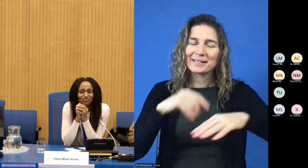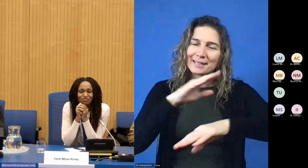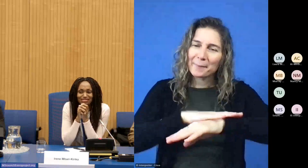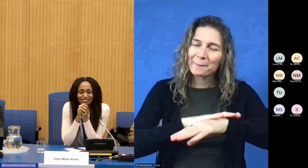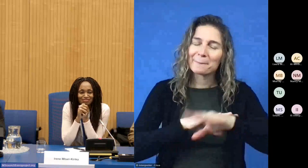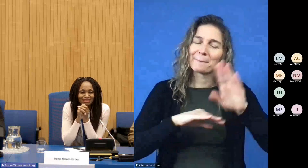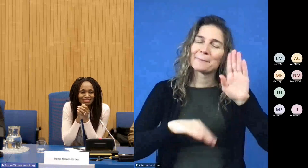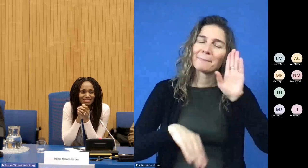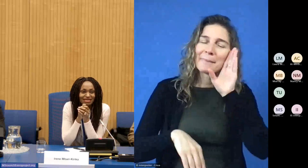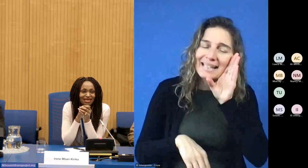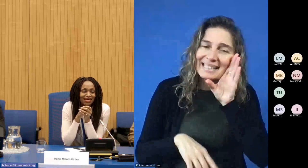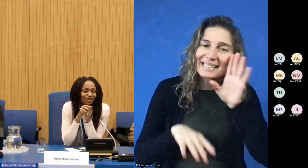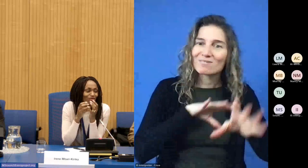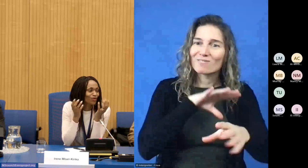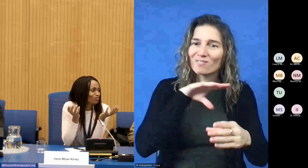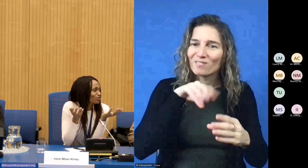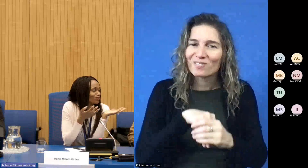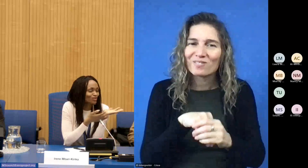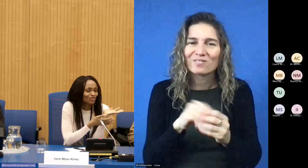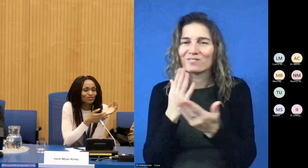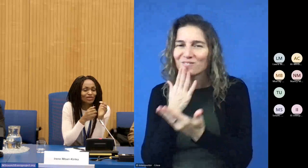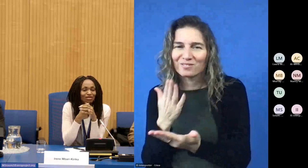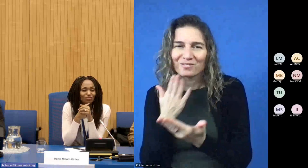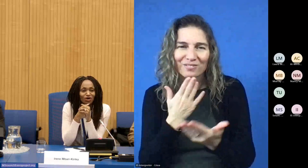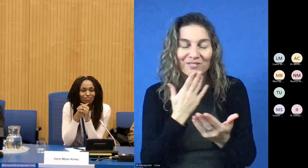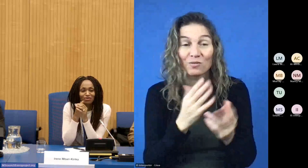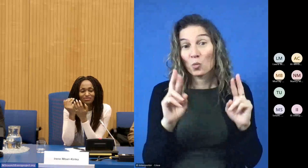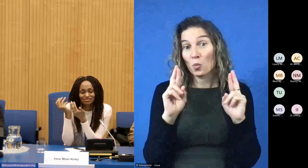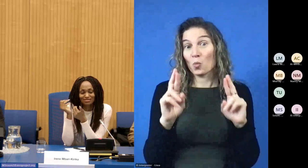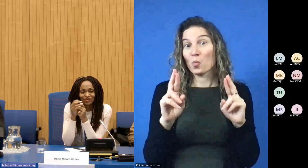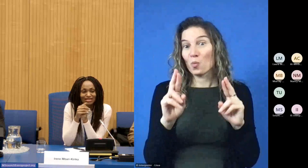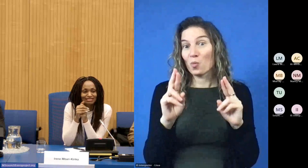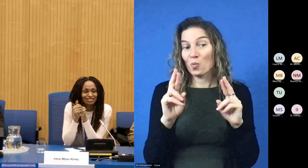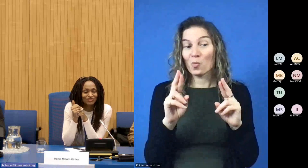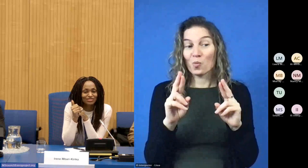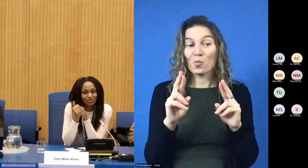and participating. We hope you can continue to learn more about these organisations and the